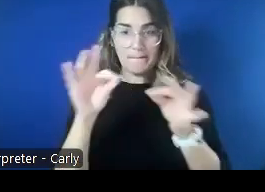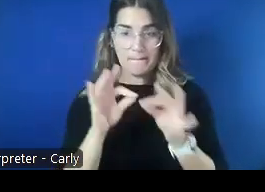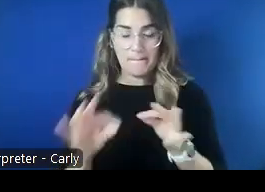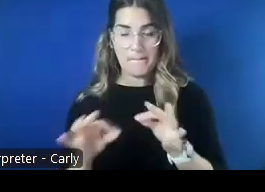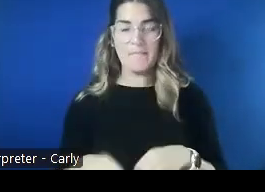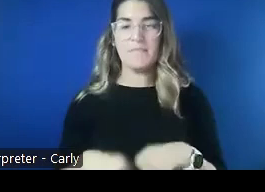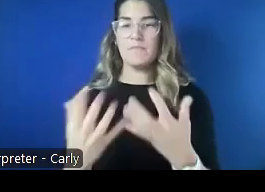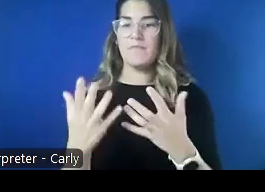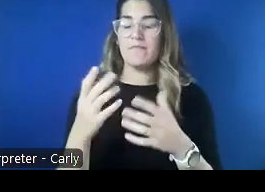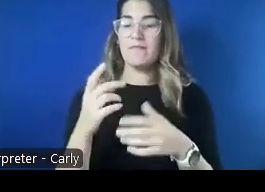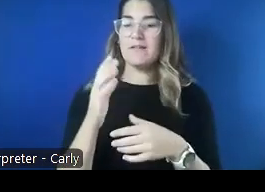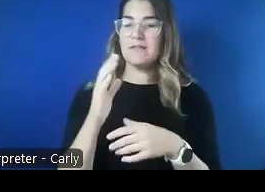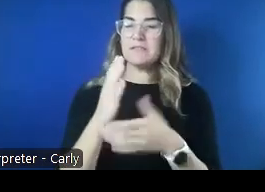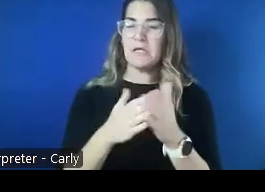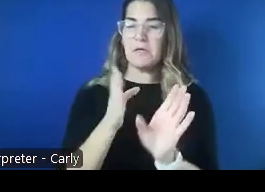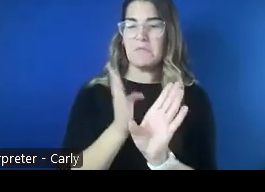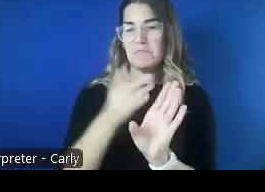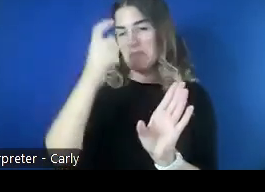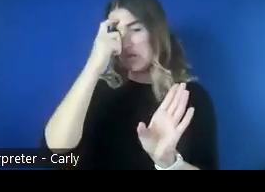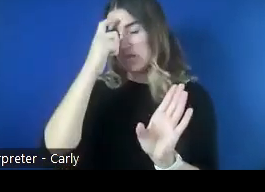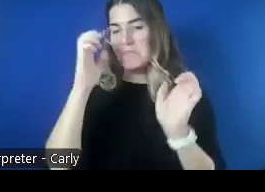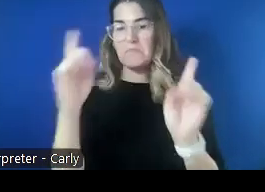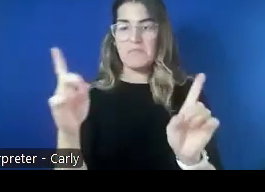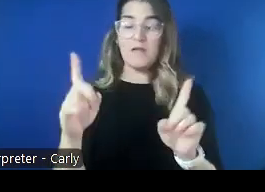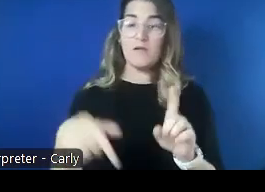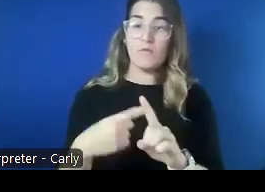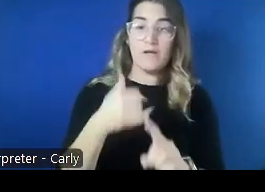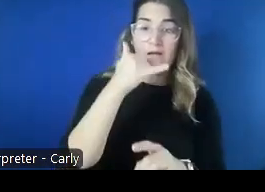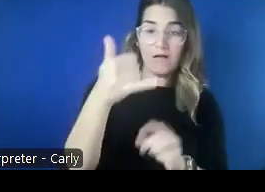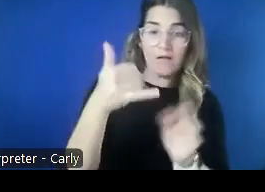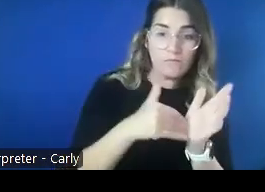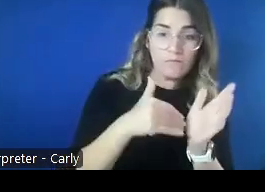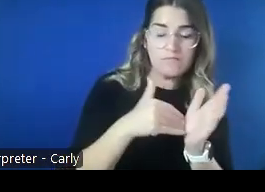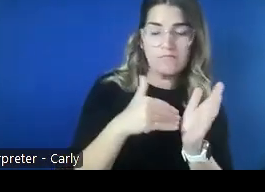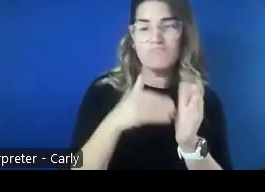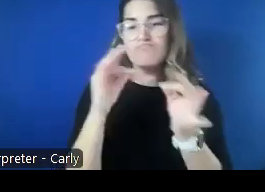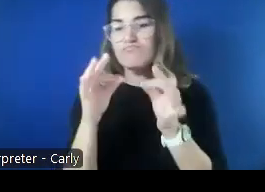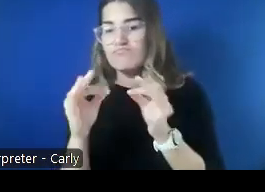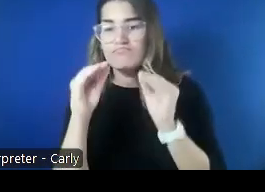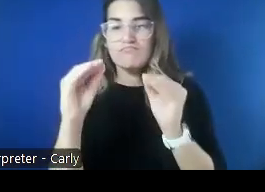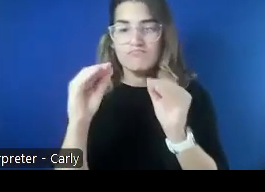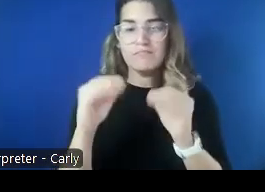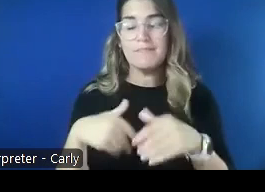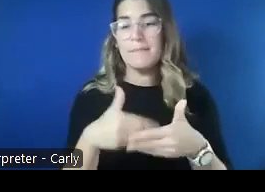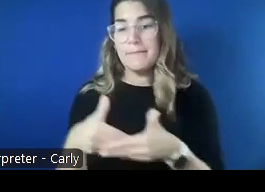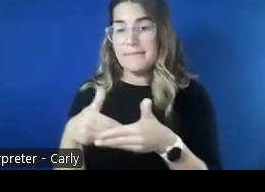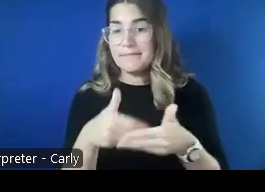some psychoeducational materials about when to call the doctor um baby care uh she'd asked